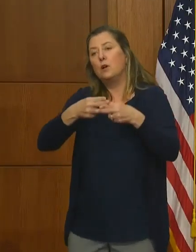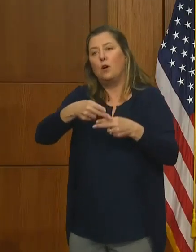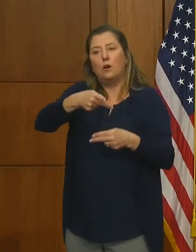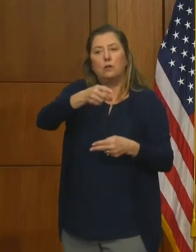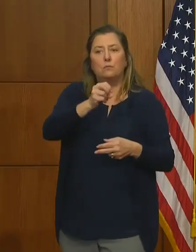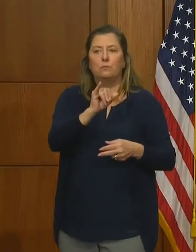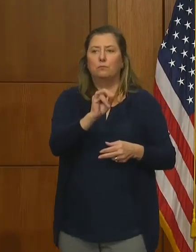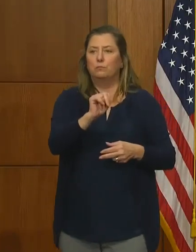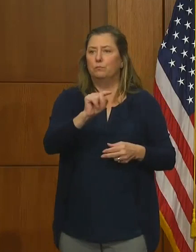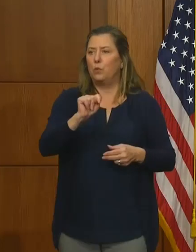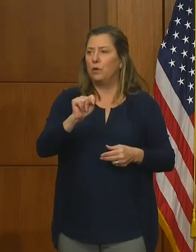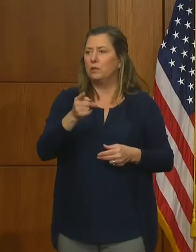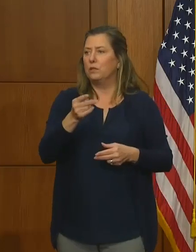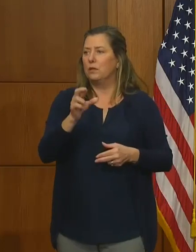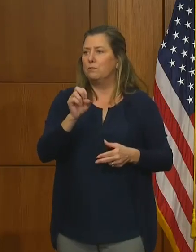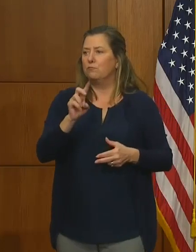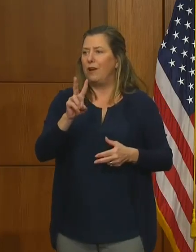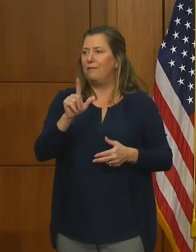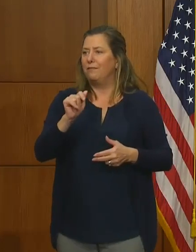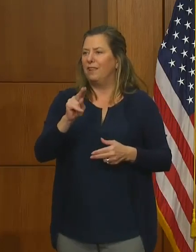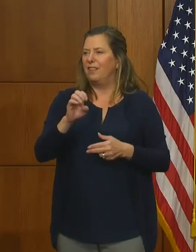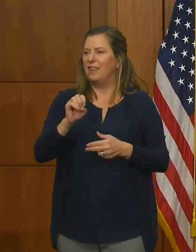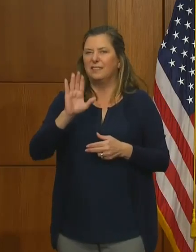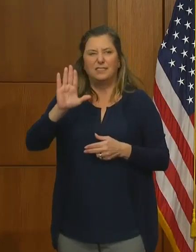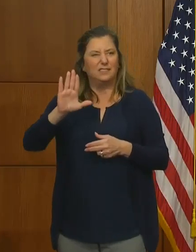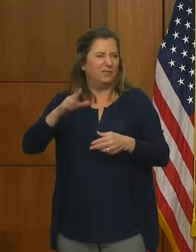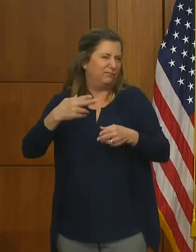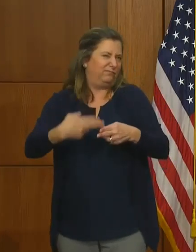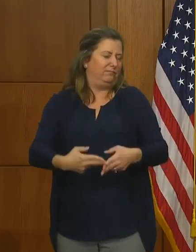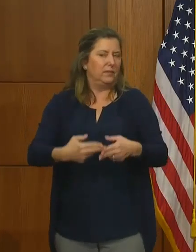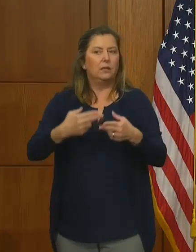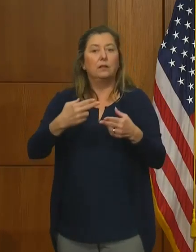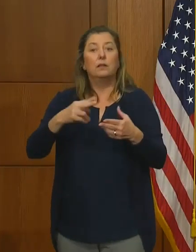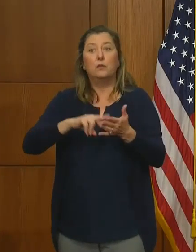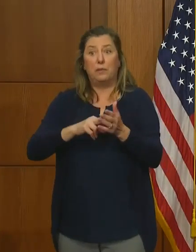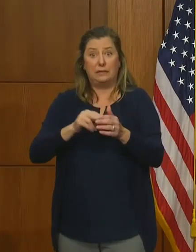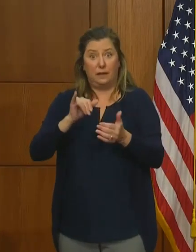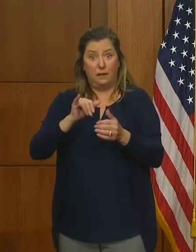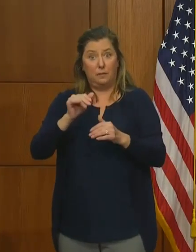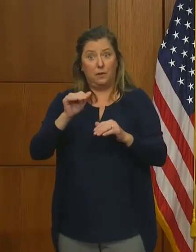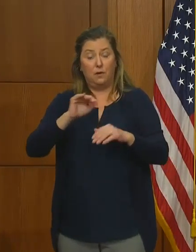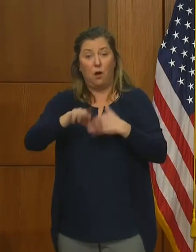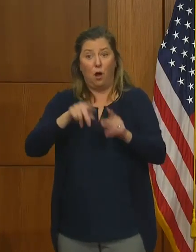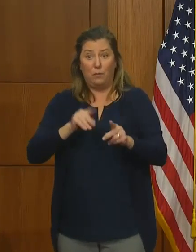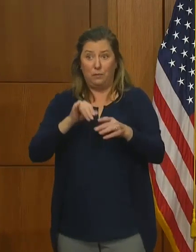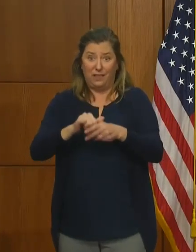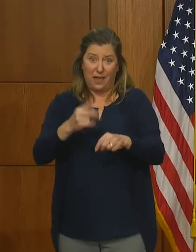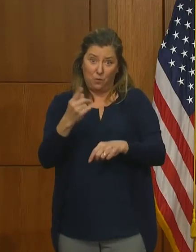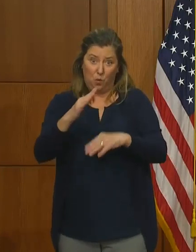A DATA STANDPOINT THESE TEST ARE CALLED POINT PREVALENCE